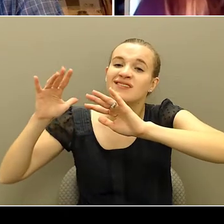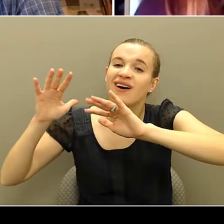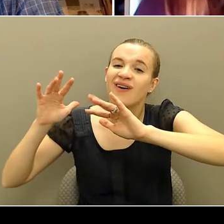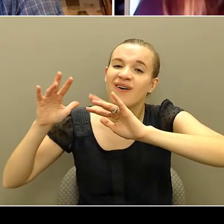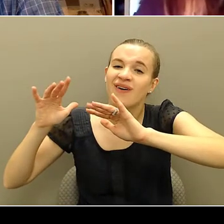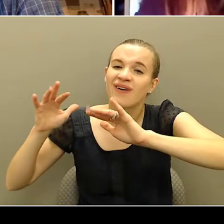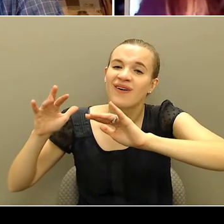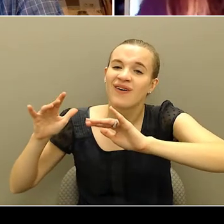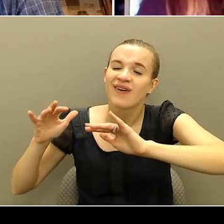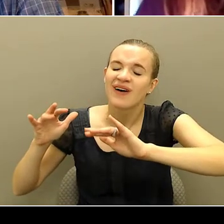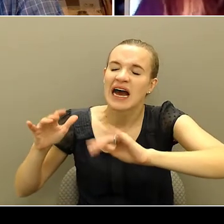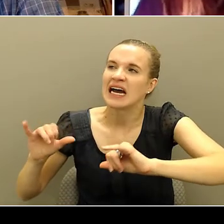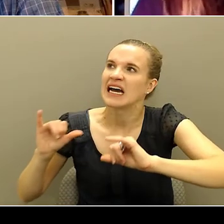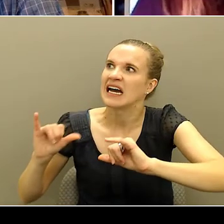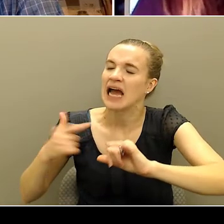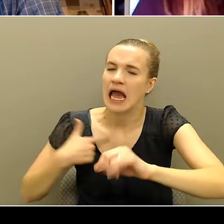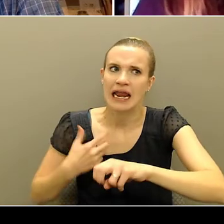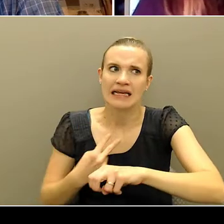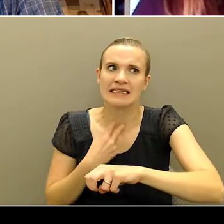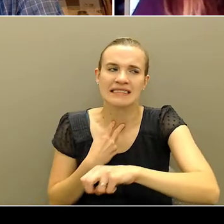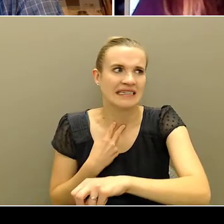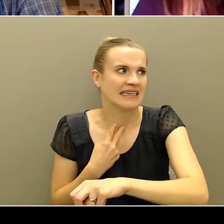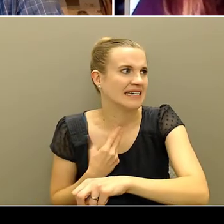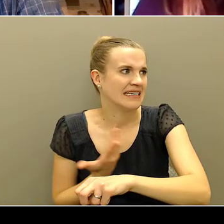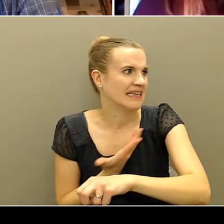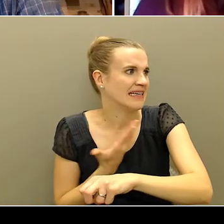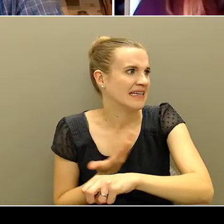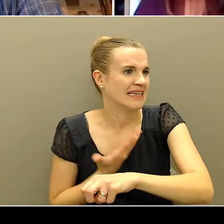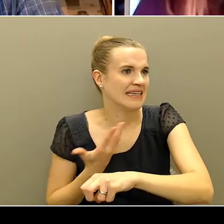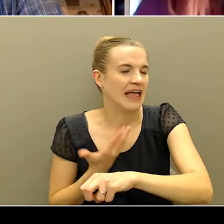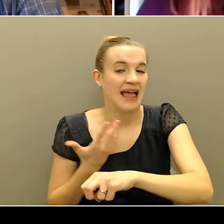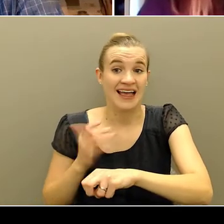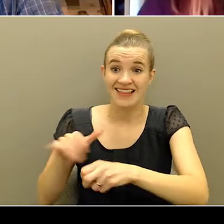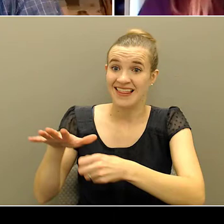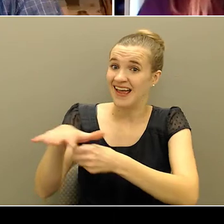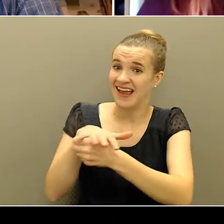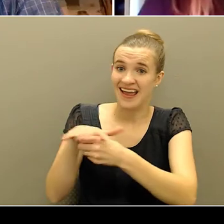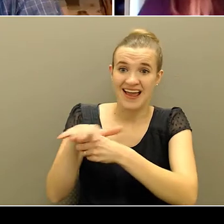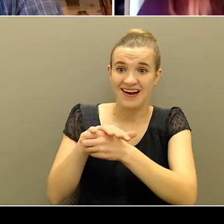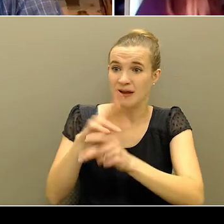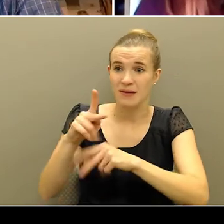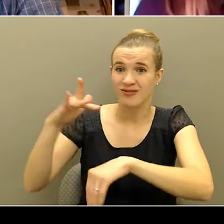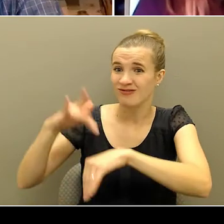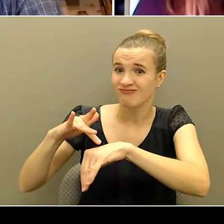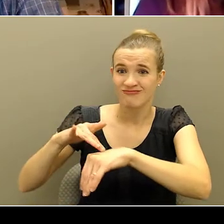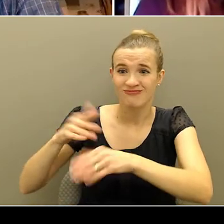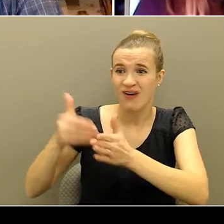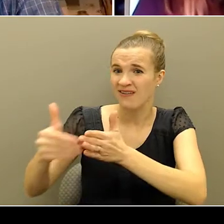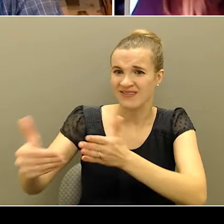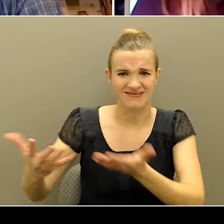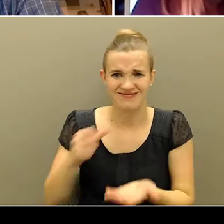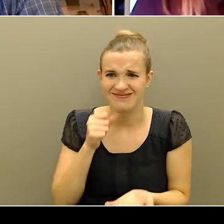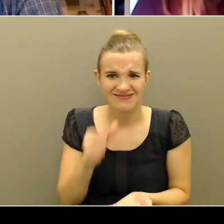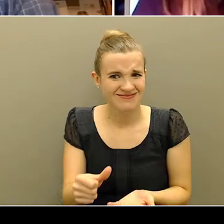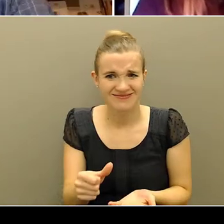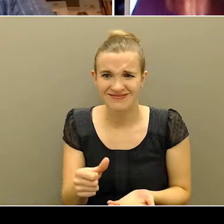that wasn't too terribly popular. I was kind of off the beaten tracks and but I